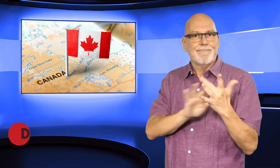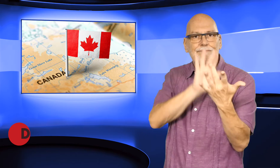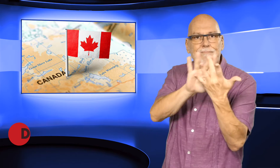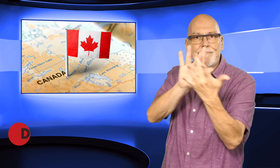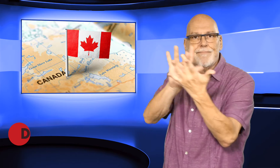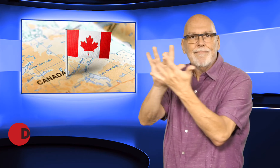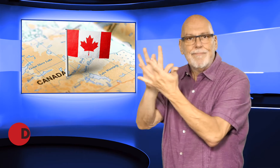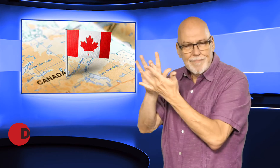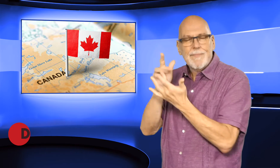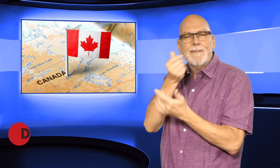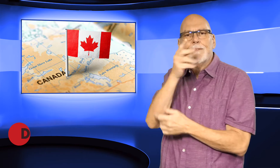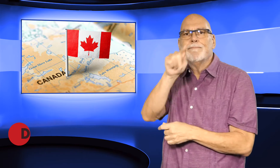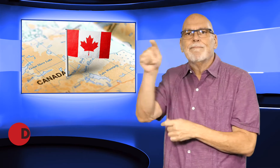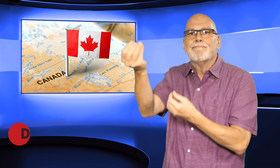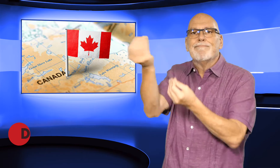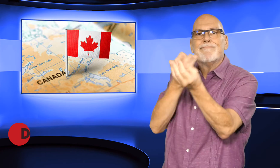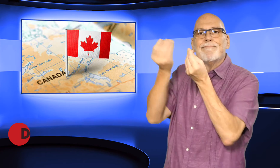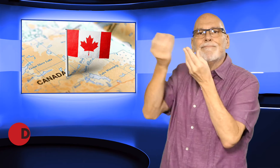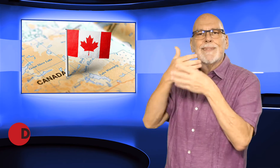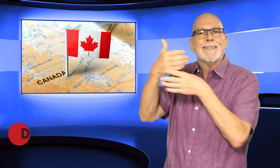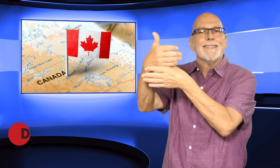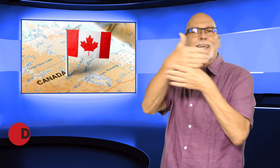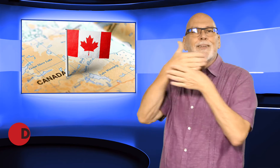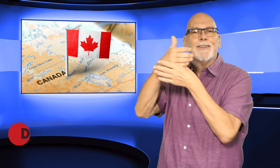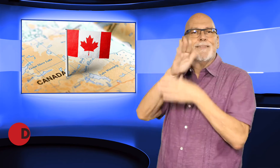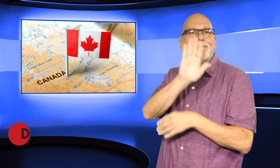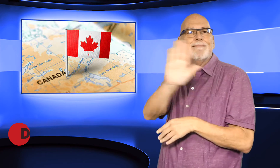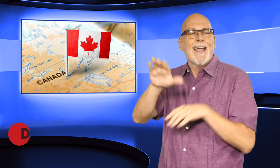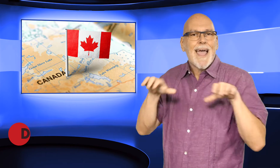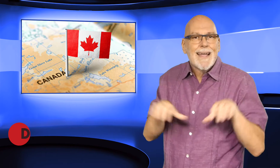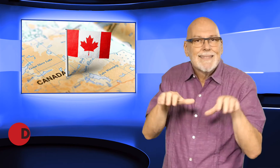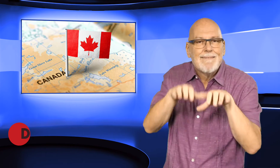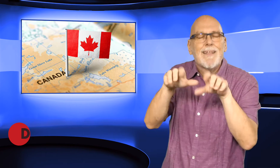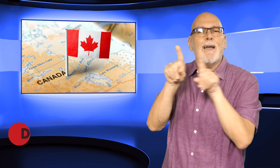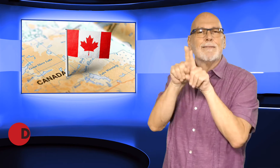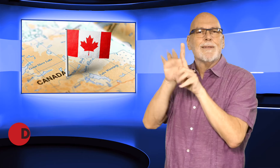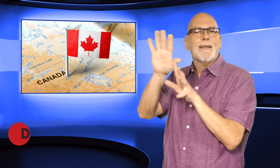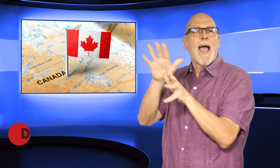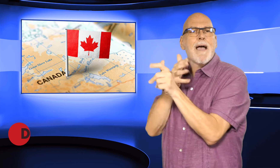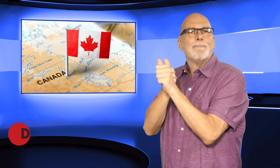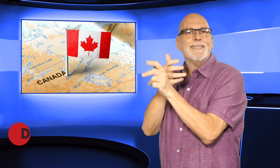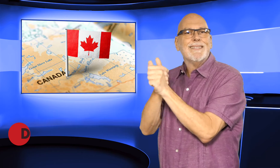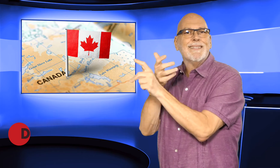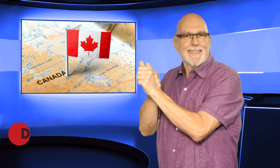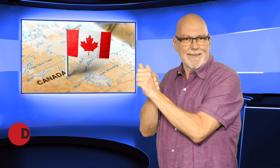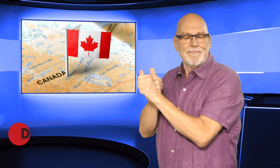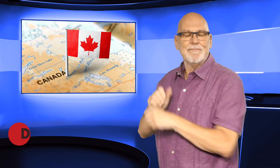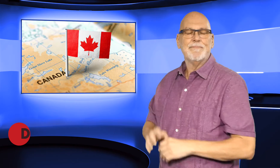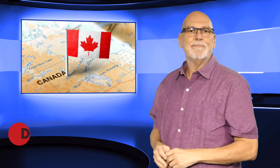We contacted and several came forward to share their activities and updates.